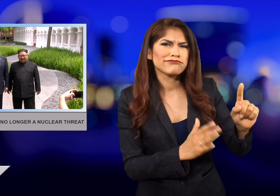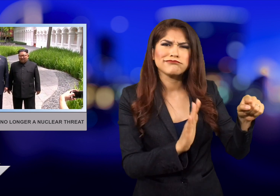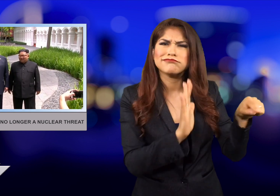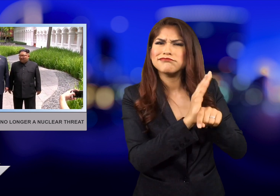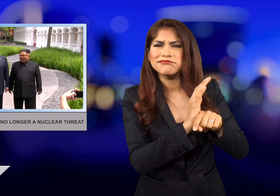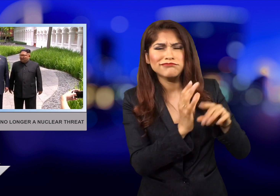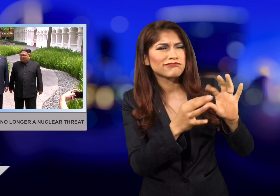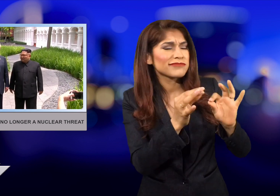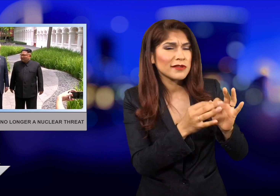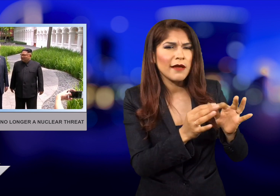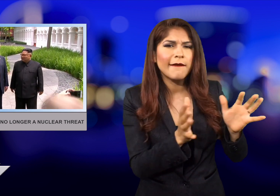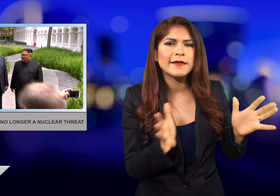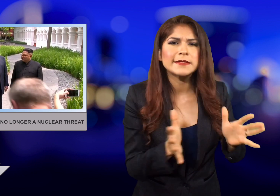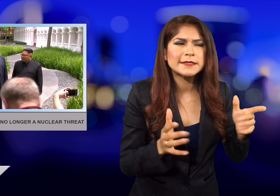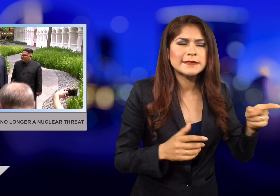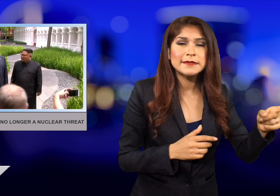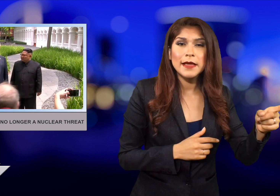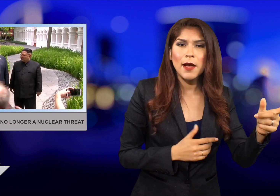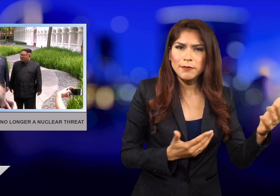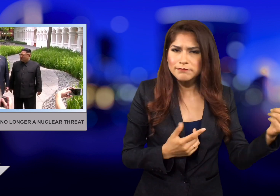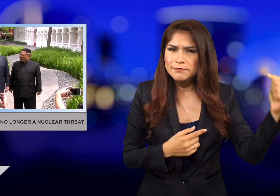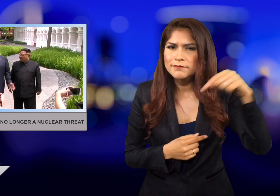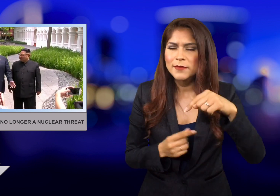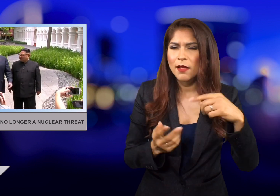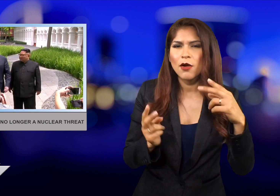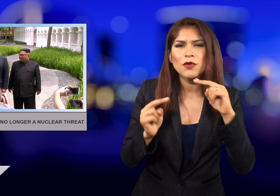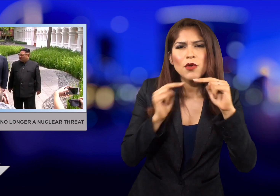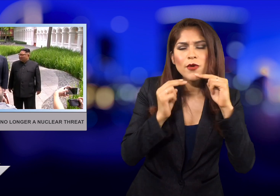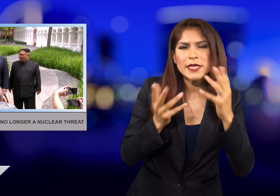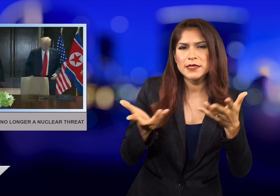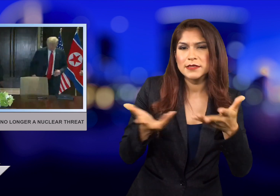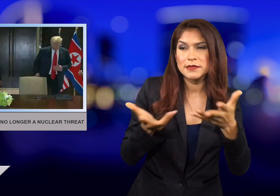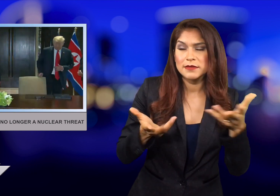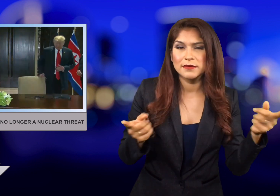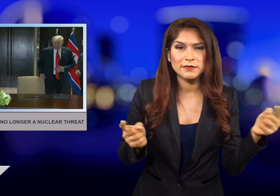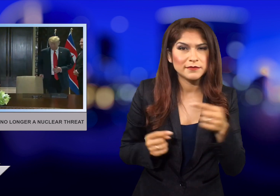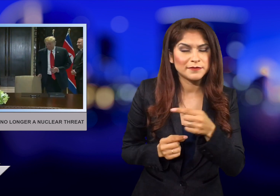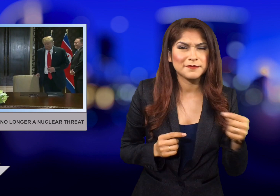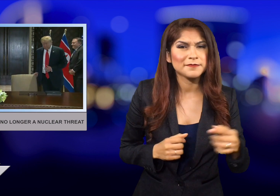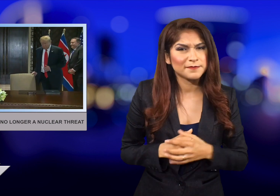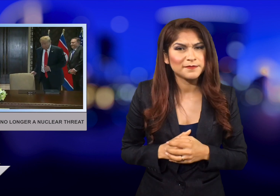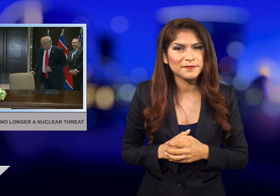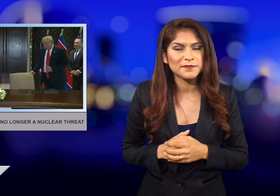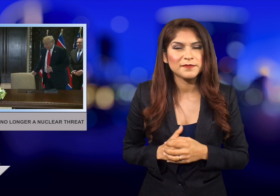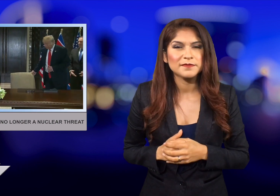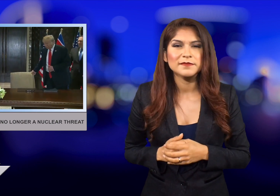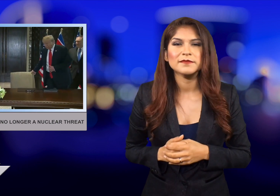But Trump insists it was his harsh rhetoric that brought Kim to the negotiating table in the first place.